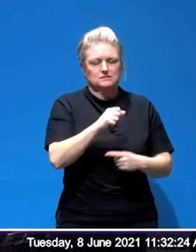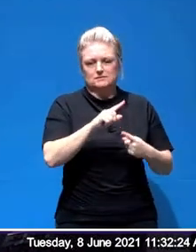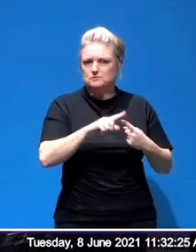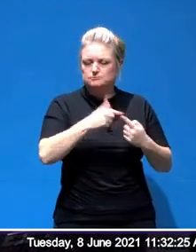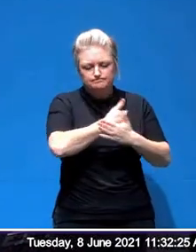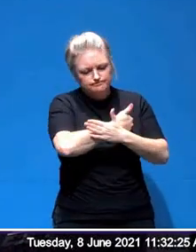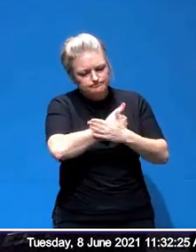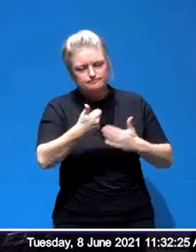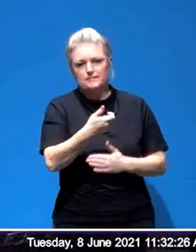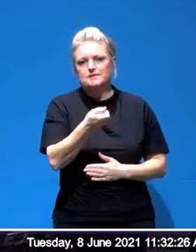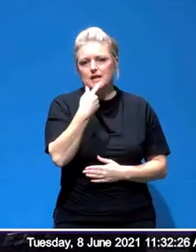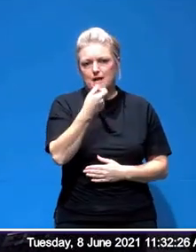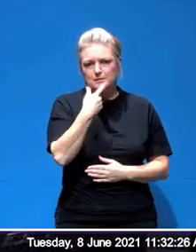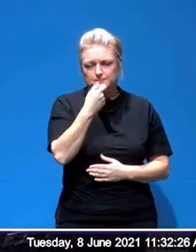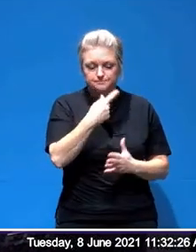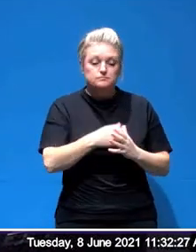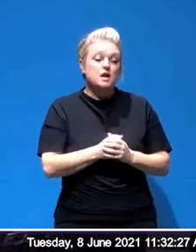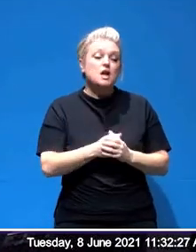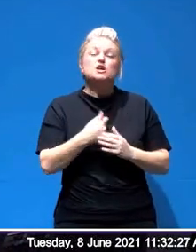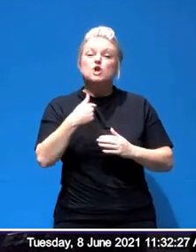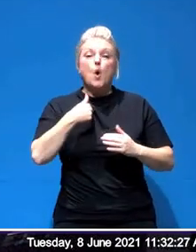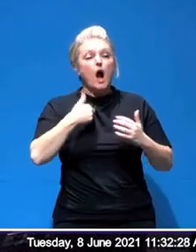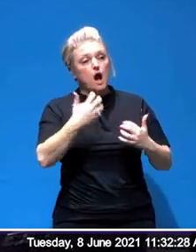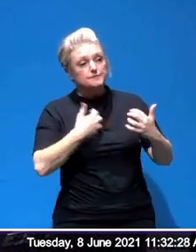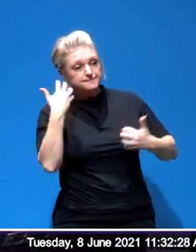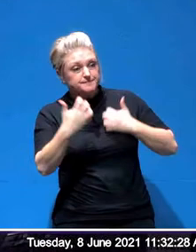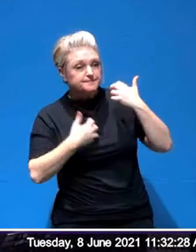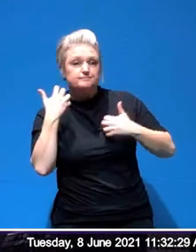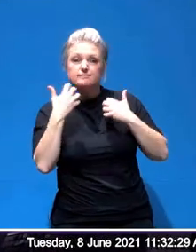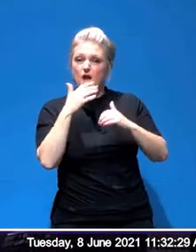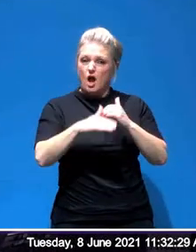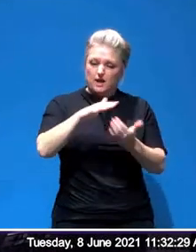I complained about the quilt, the dirty clothing and the broken shoes to Wayne.